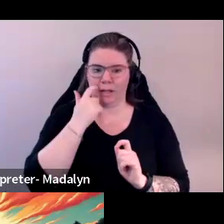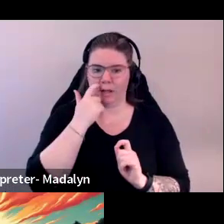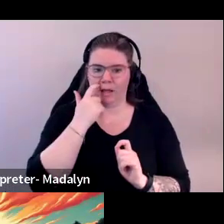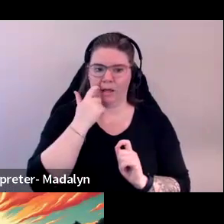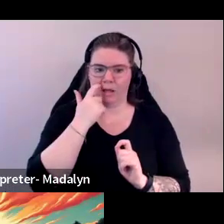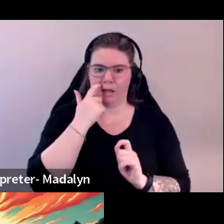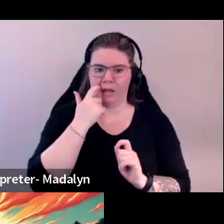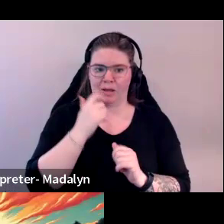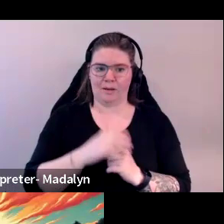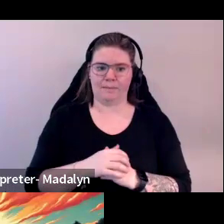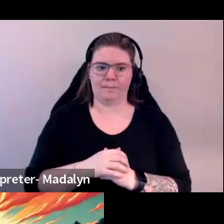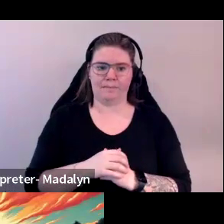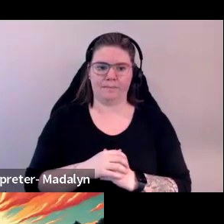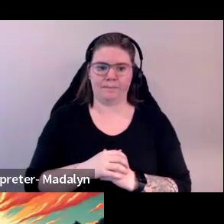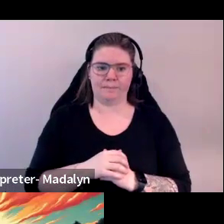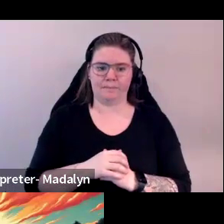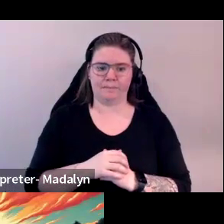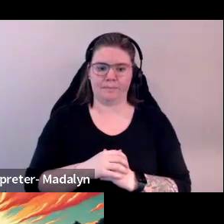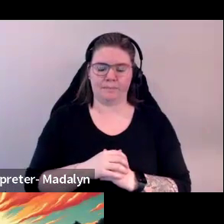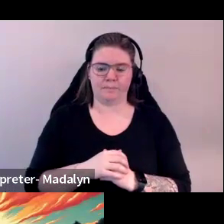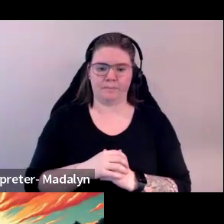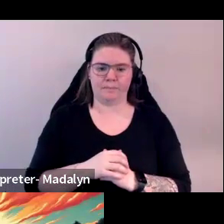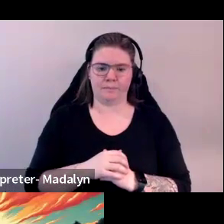Don Dew: you know, just Don Dew: it's laid kind of silent